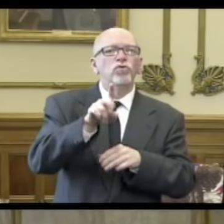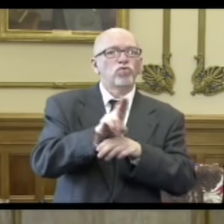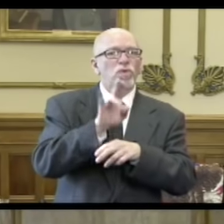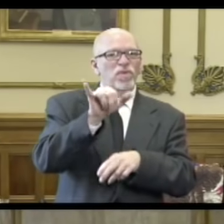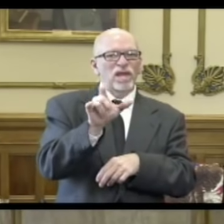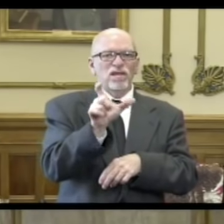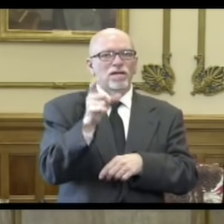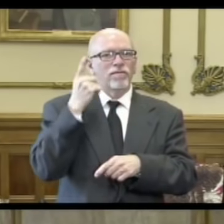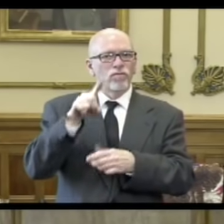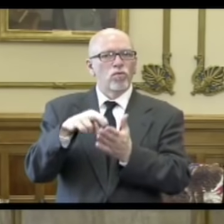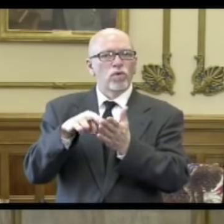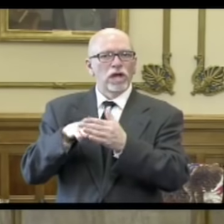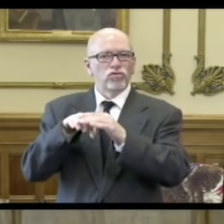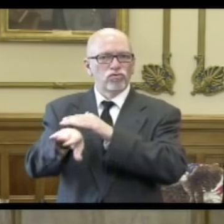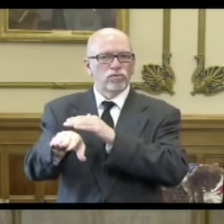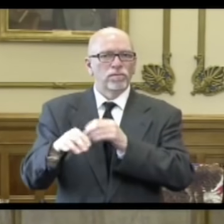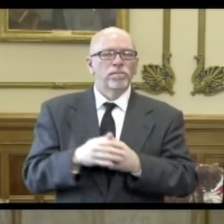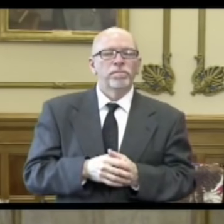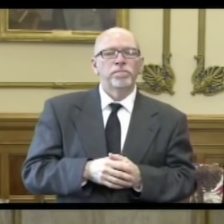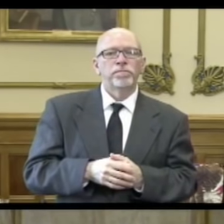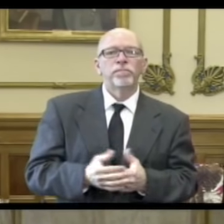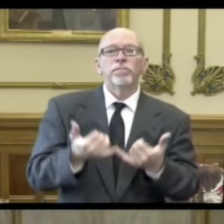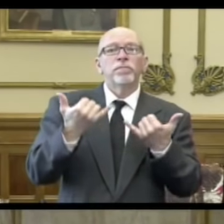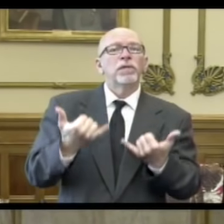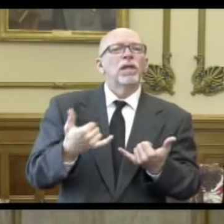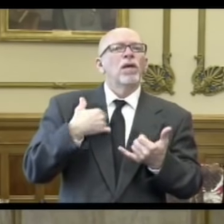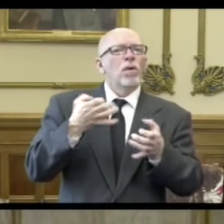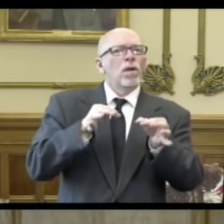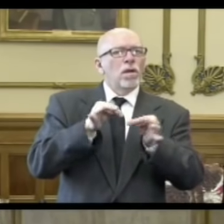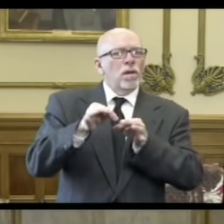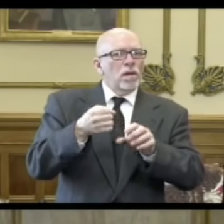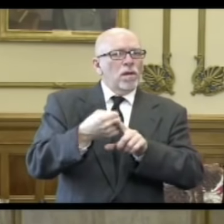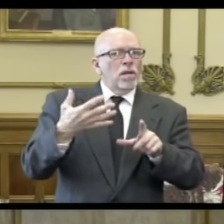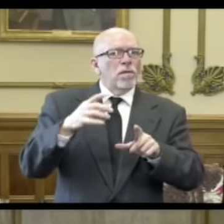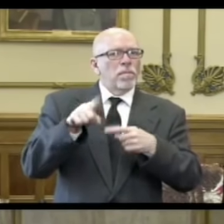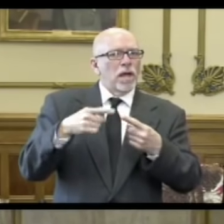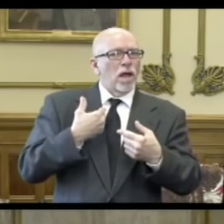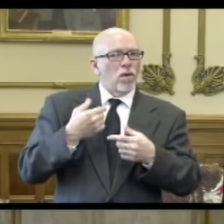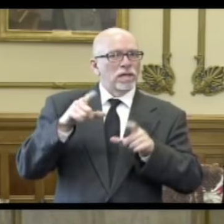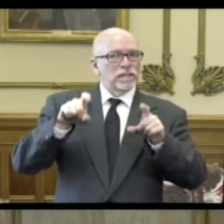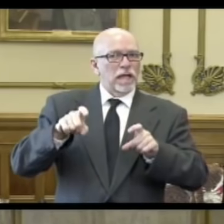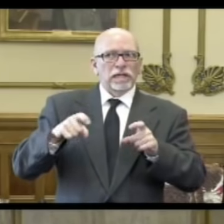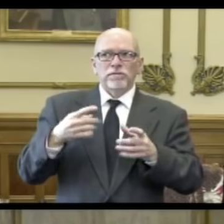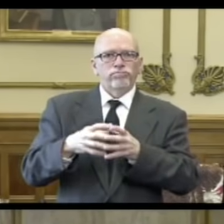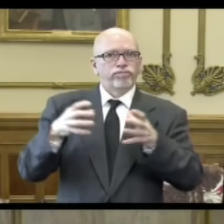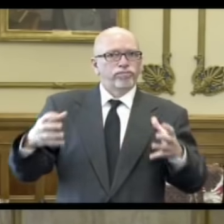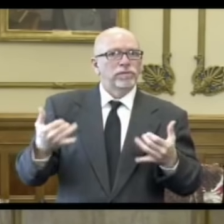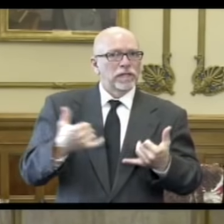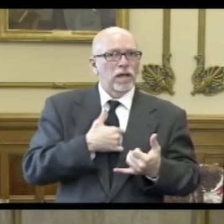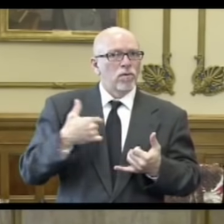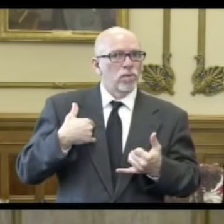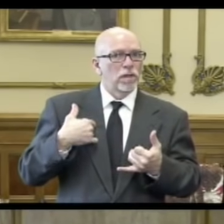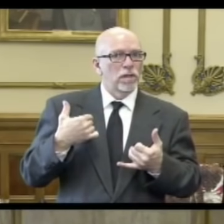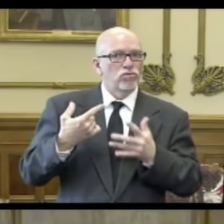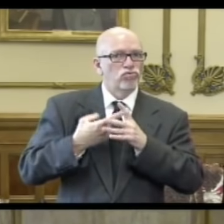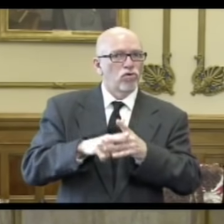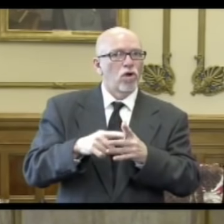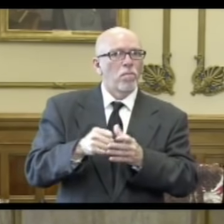INCLUDE YOUR FIRST NAME AND A UNIQUE ACCESS CODE. AND THAT YOU WILL USE THAT TO HELP